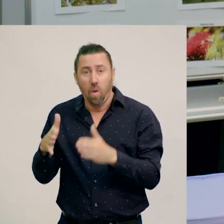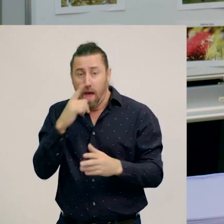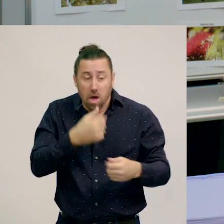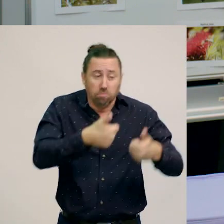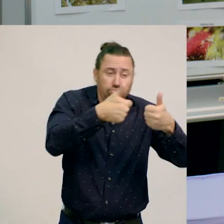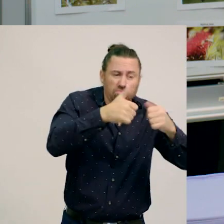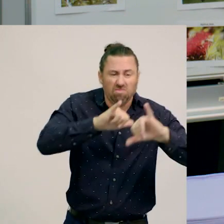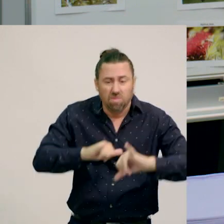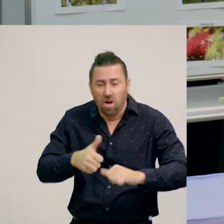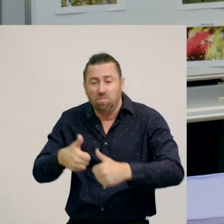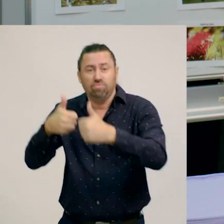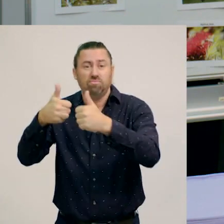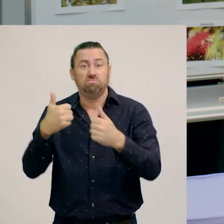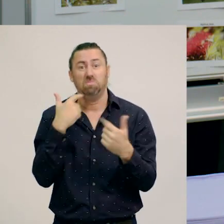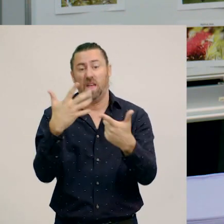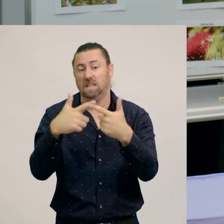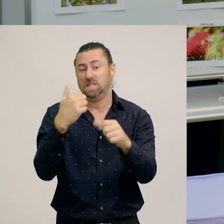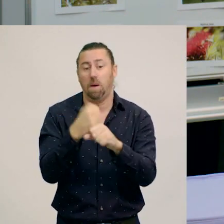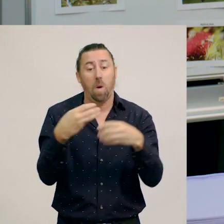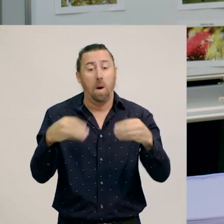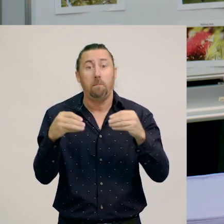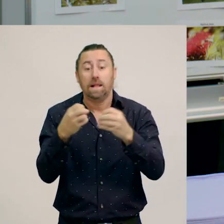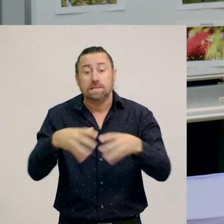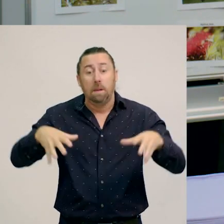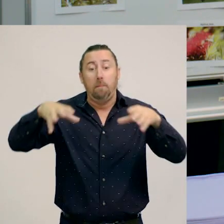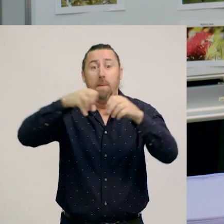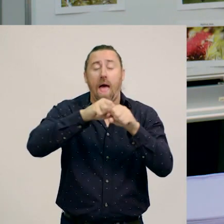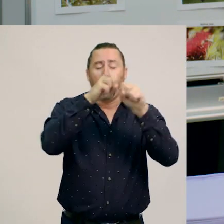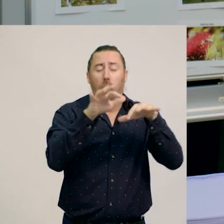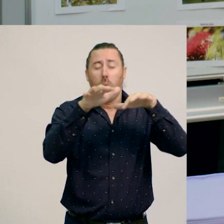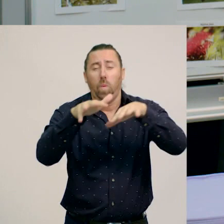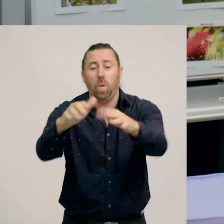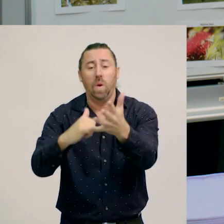For example, letting our plastic bags wash into the ocean can kill turtles,